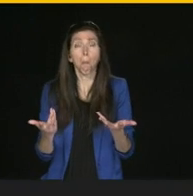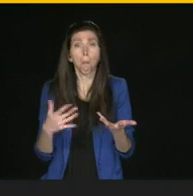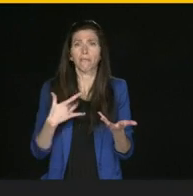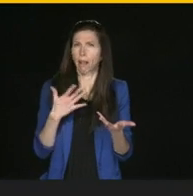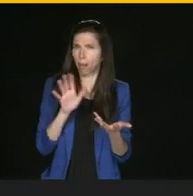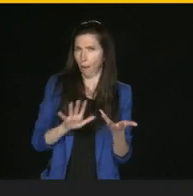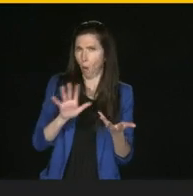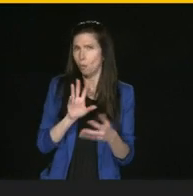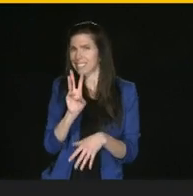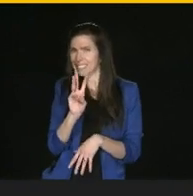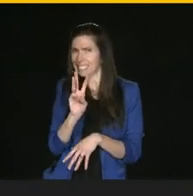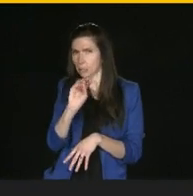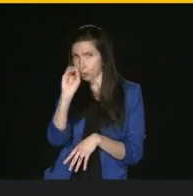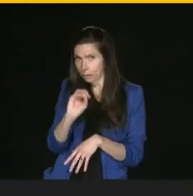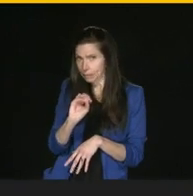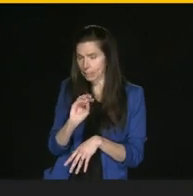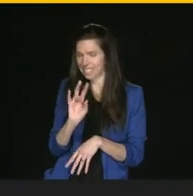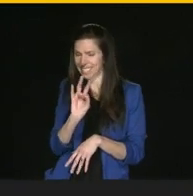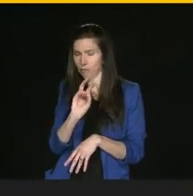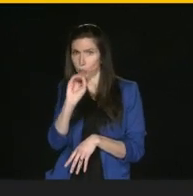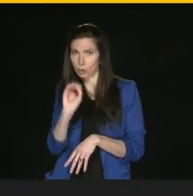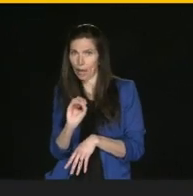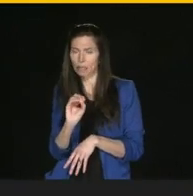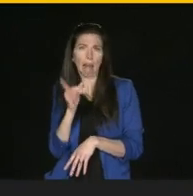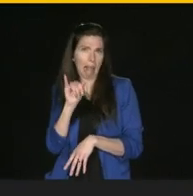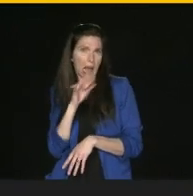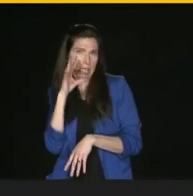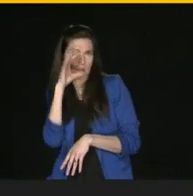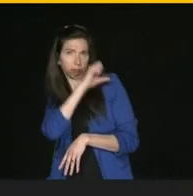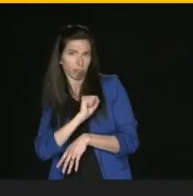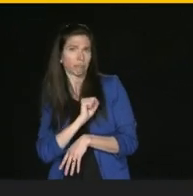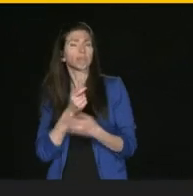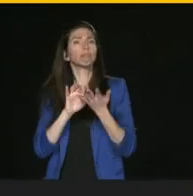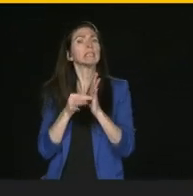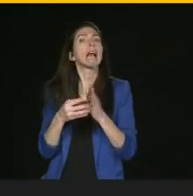CERTAINLY ABOUT 6, 7% OR SO, IS